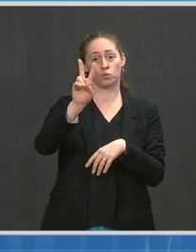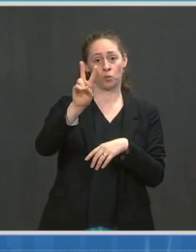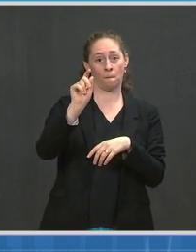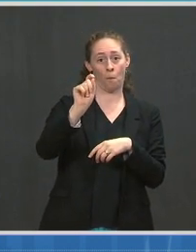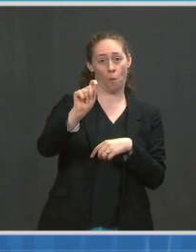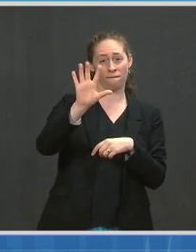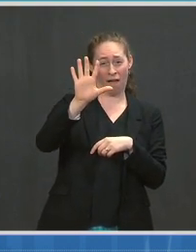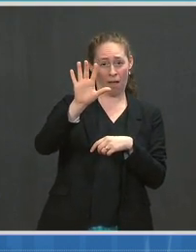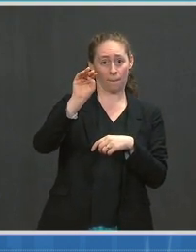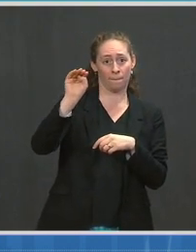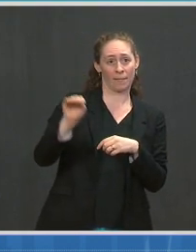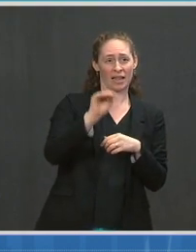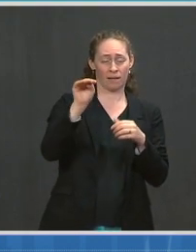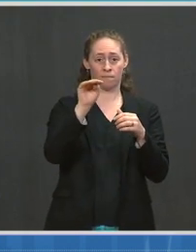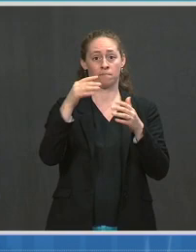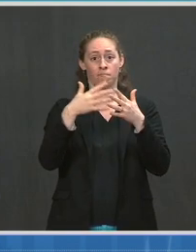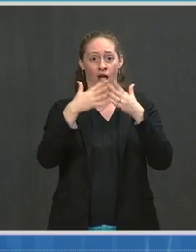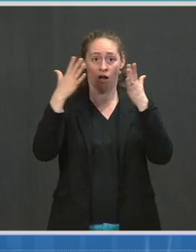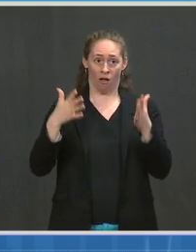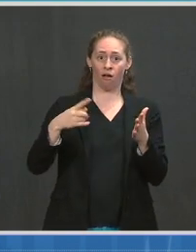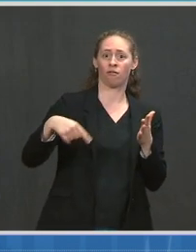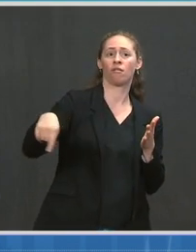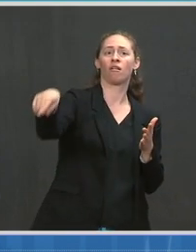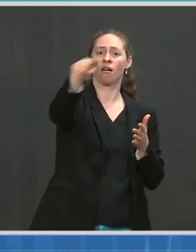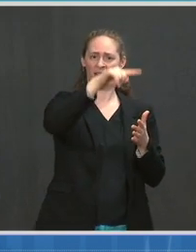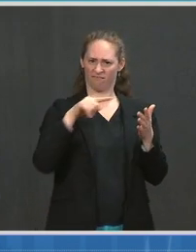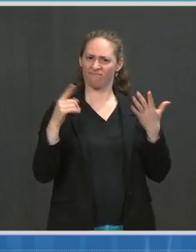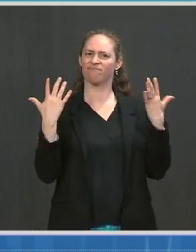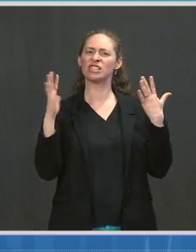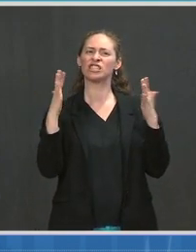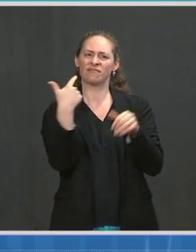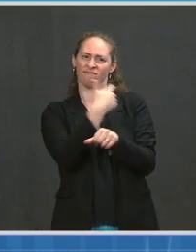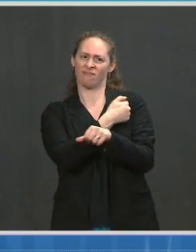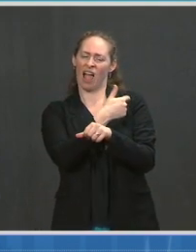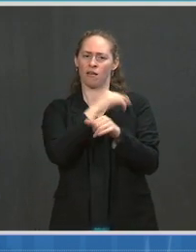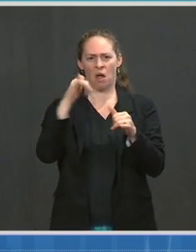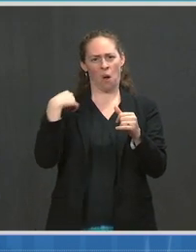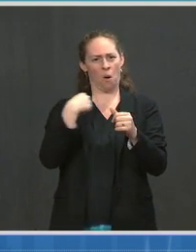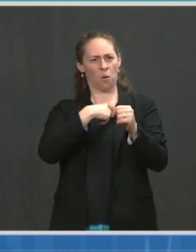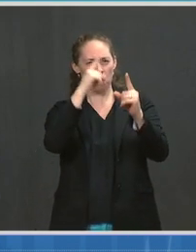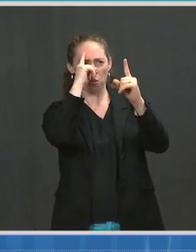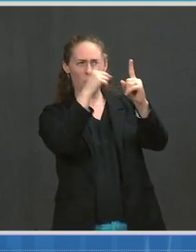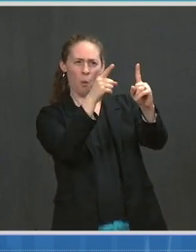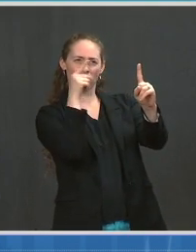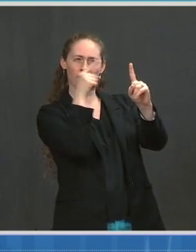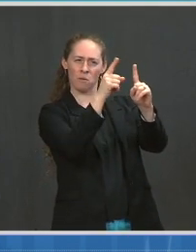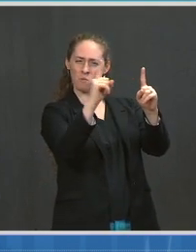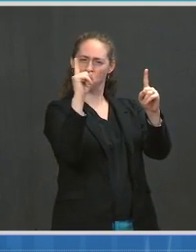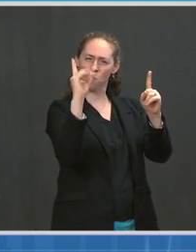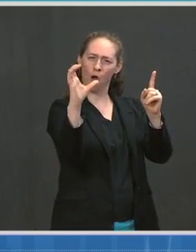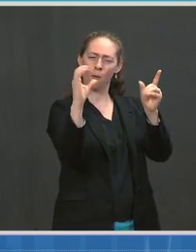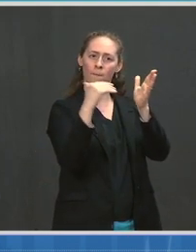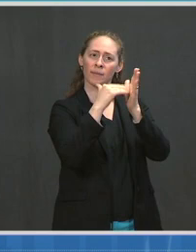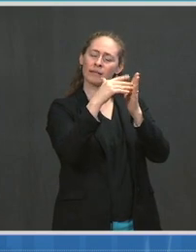To hit our 200 million shot goal, we need to keep up this pace, every day, for the next five weeks.